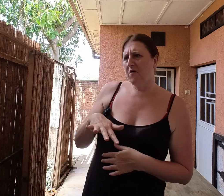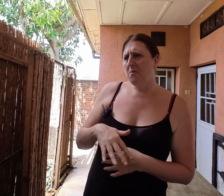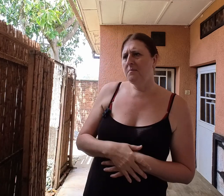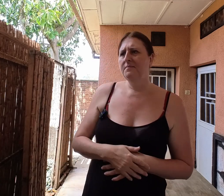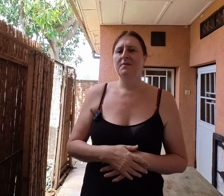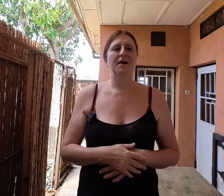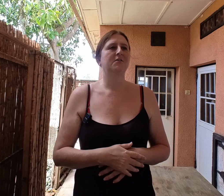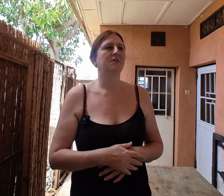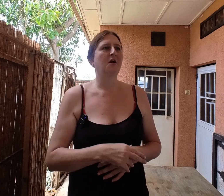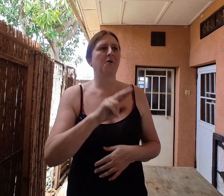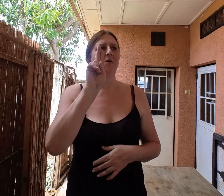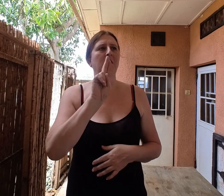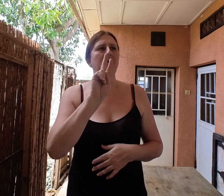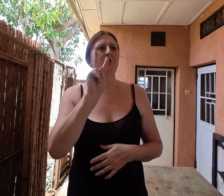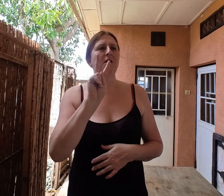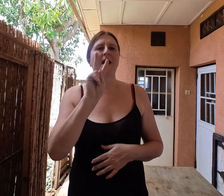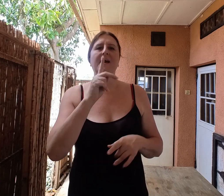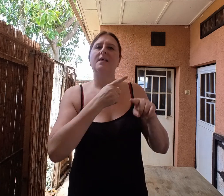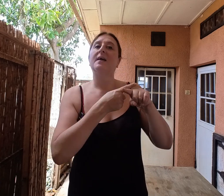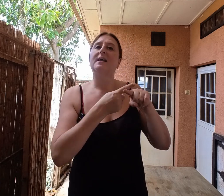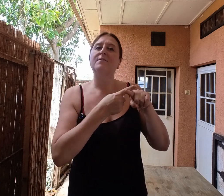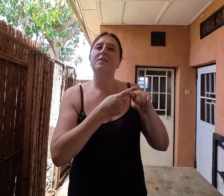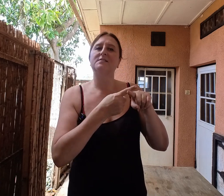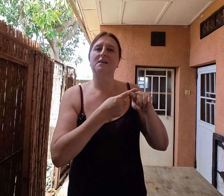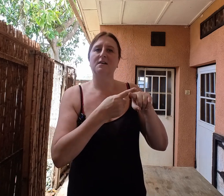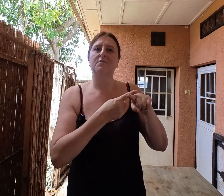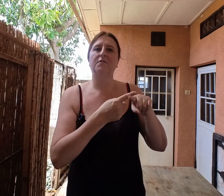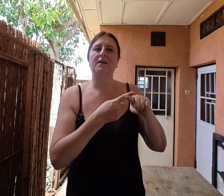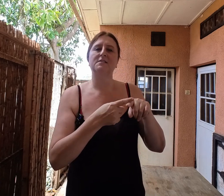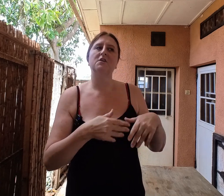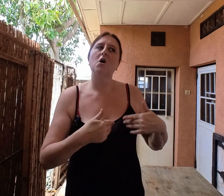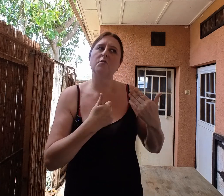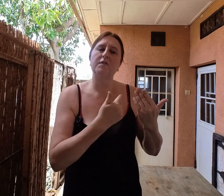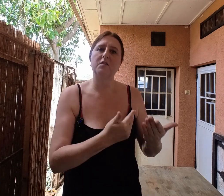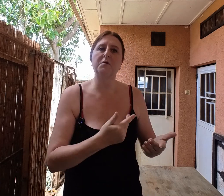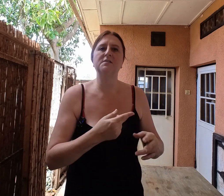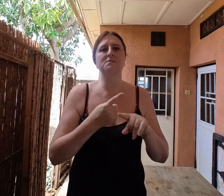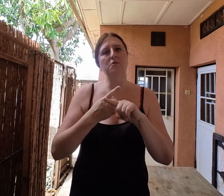'from?' I could go, 'UK,' and then give the sign for it, and hopefully the person